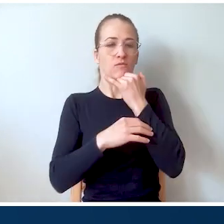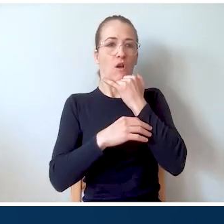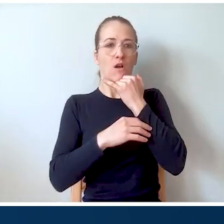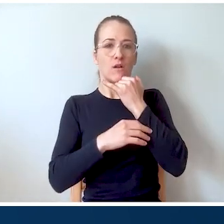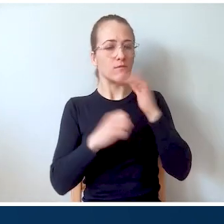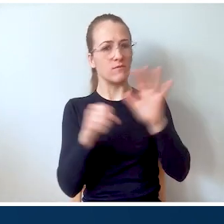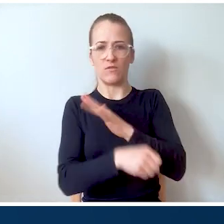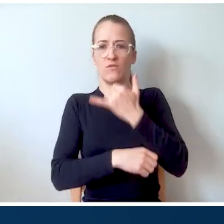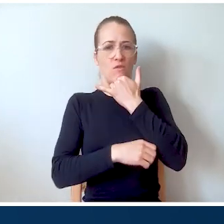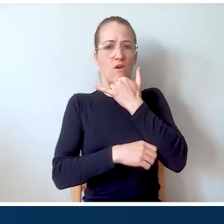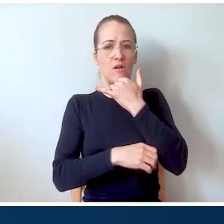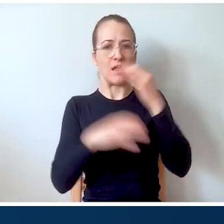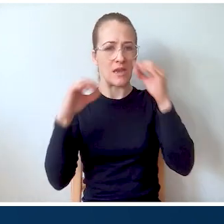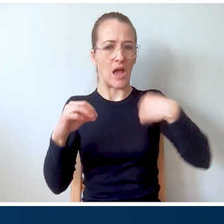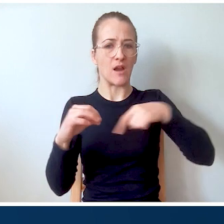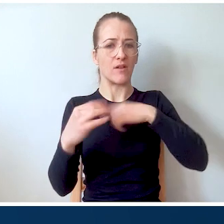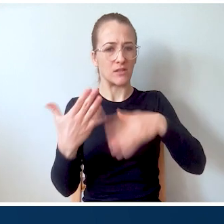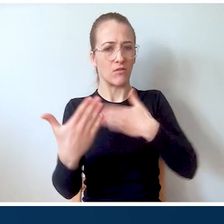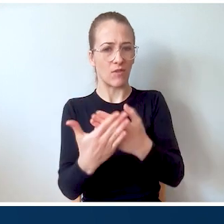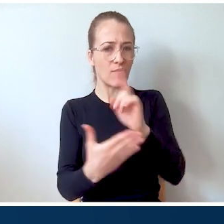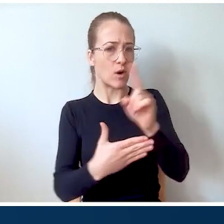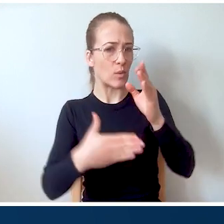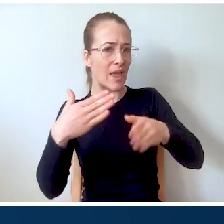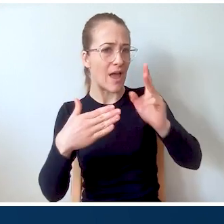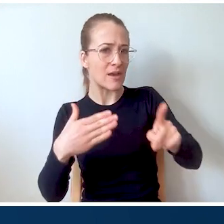None of us gets to where we ultimately end up on our own.